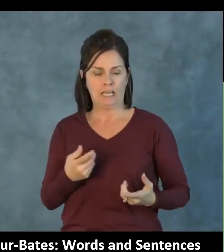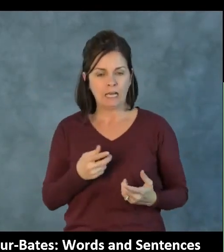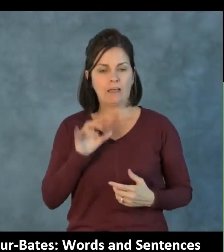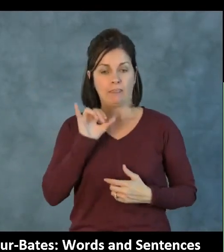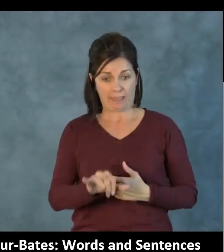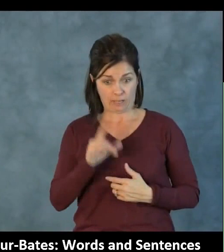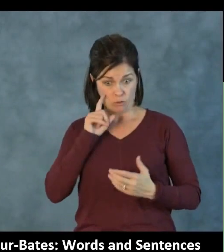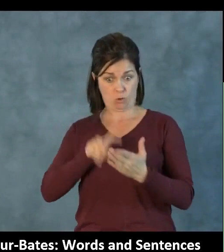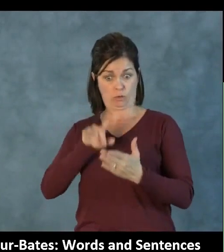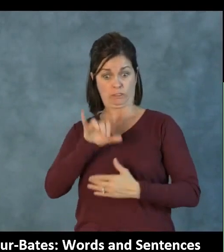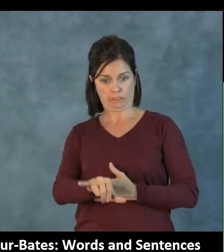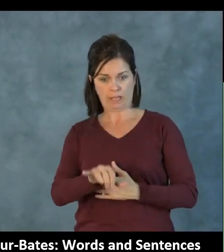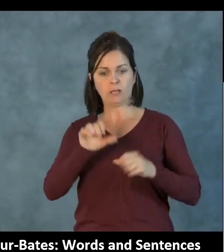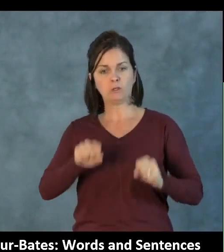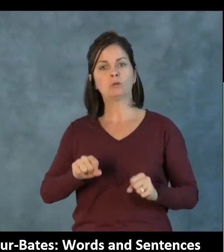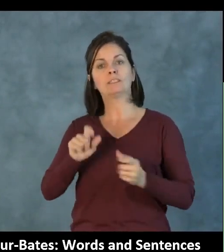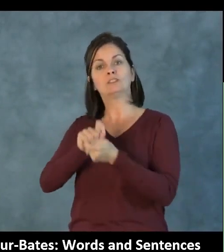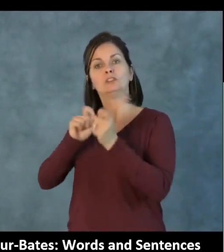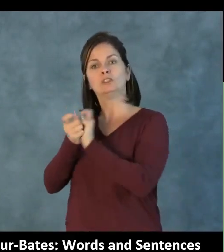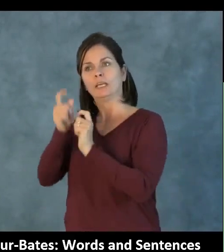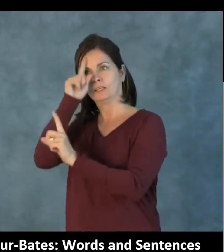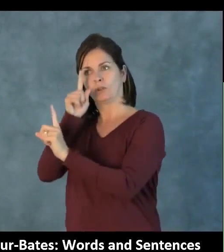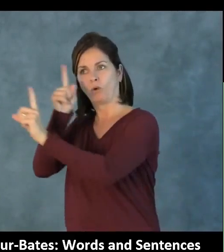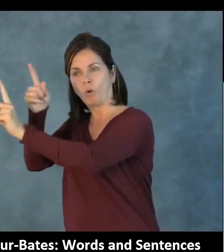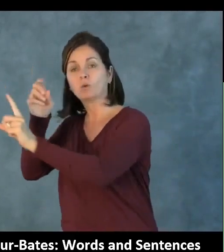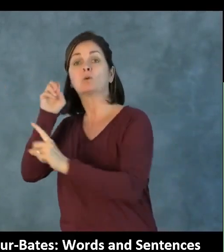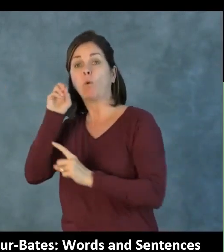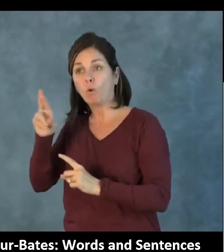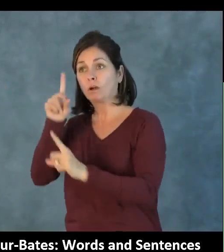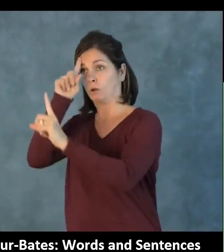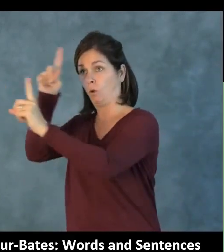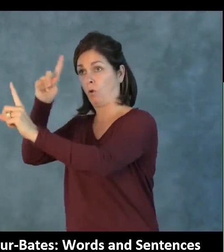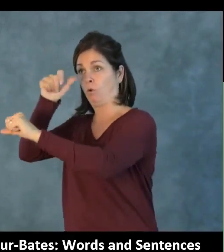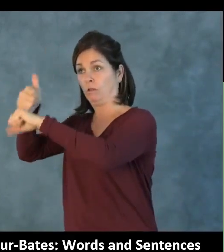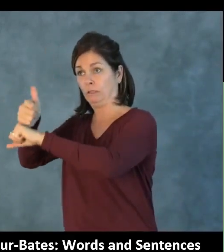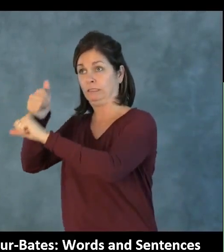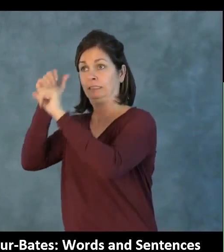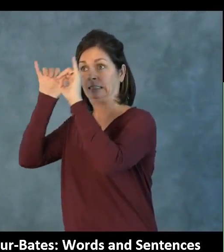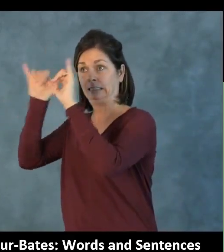which can lead you to make adjustments either in the goals or the strategies,